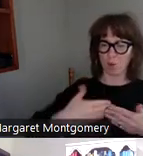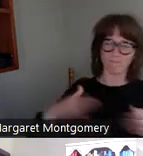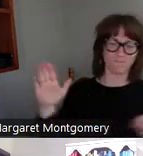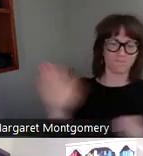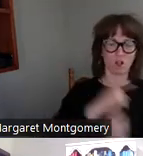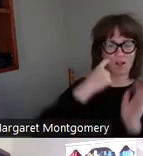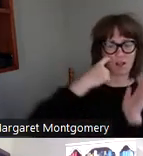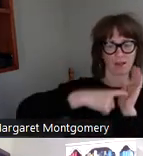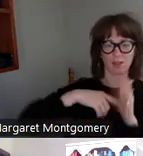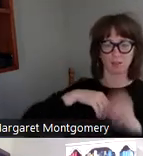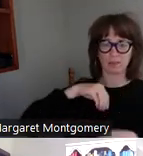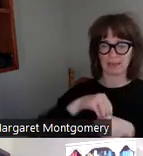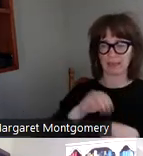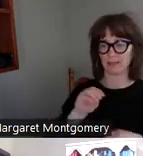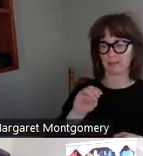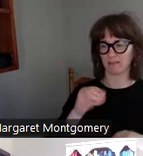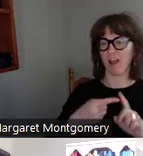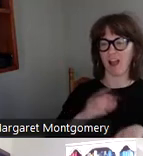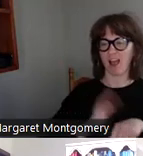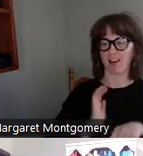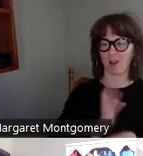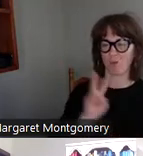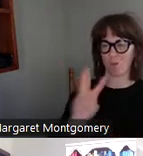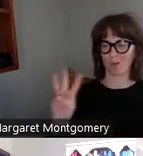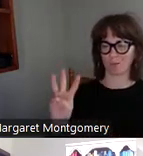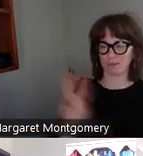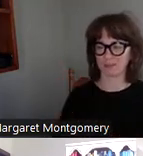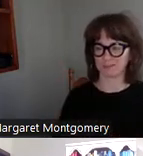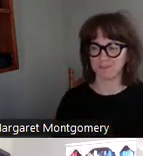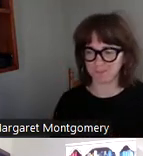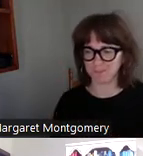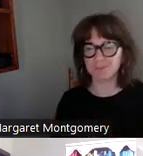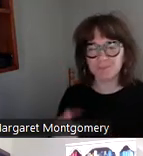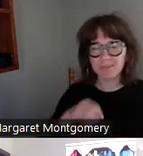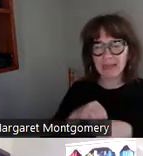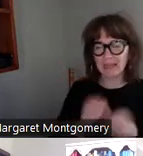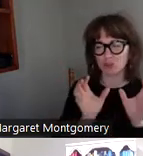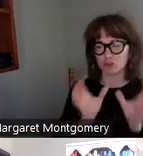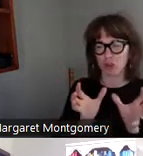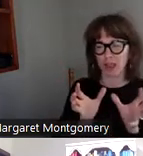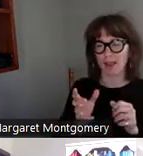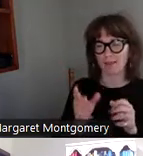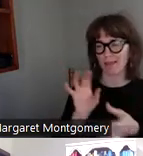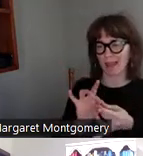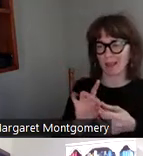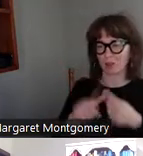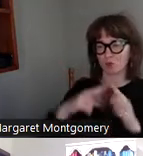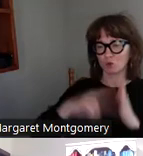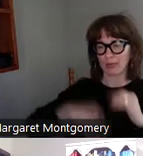12:05:04 I will go into that in the past 2 12:05:10 And we all continue with today's